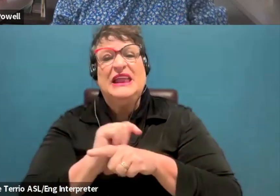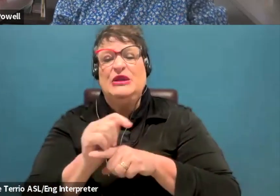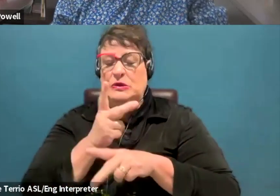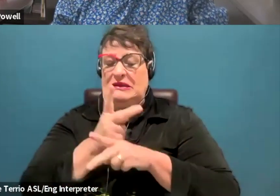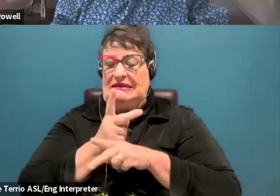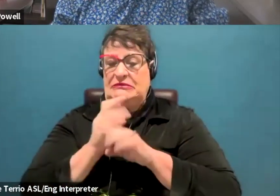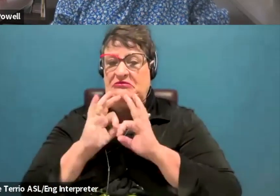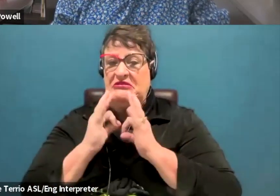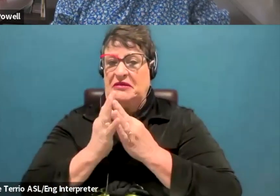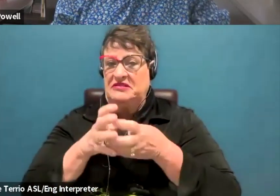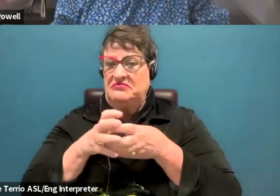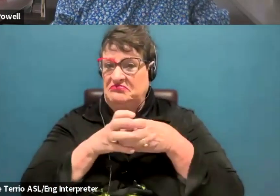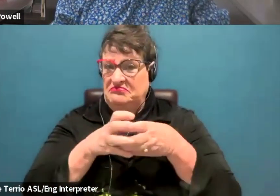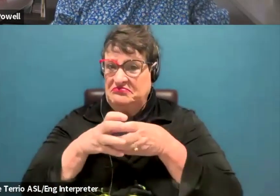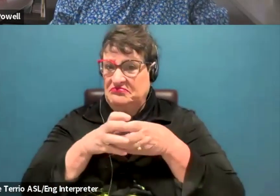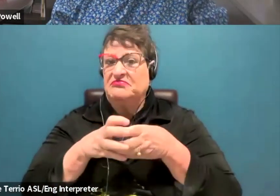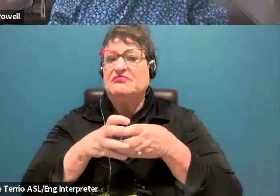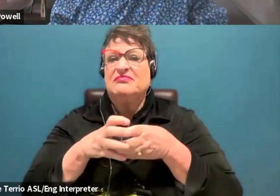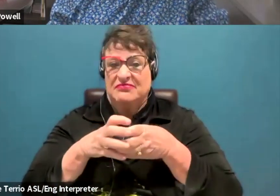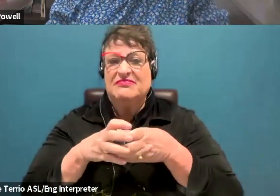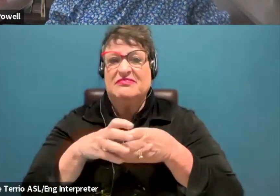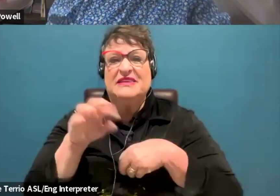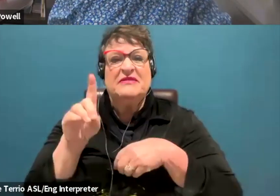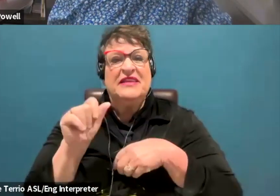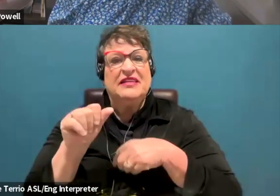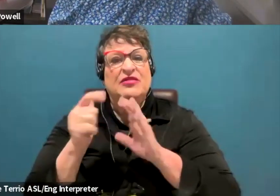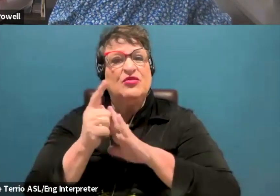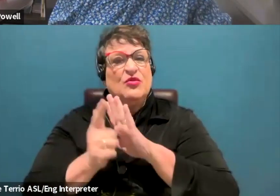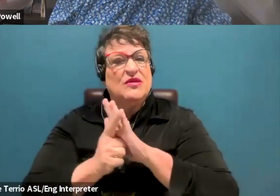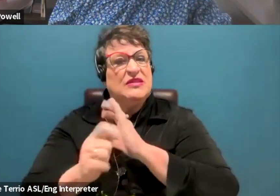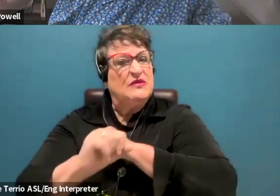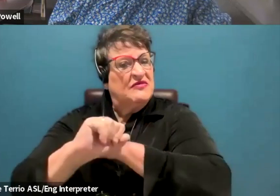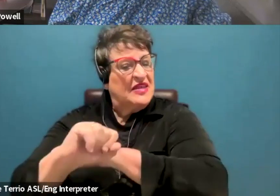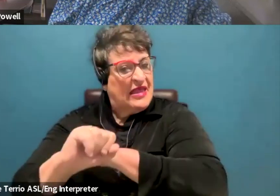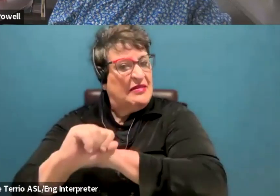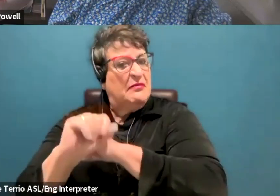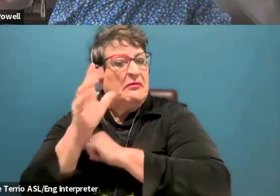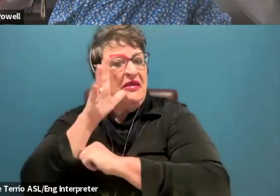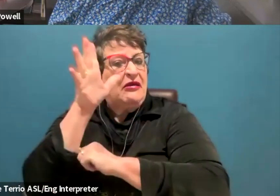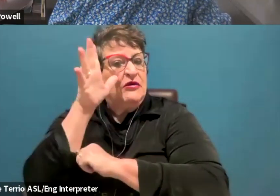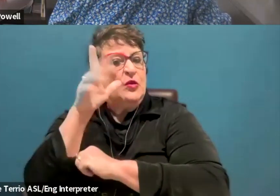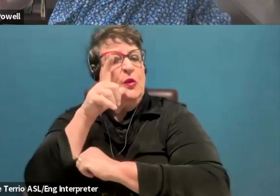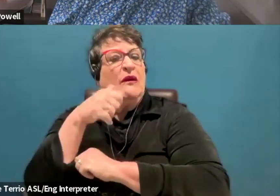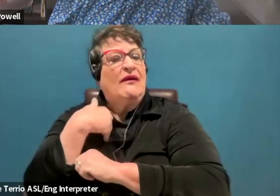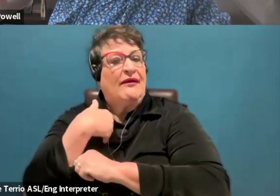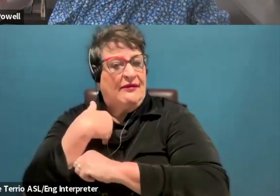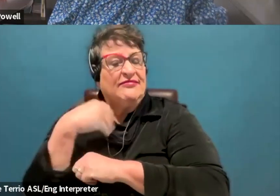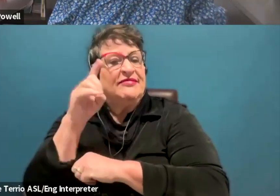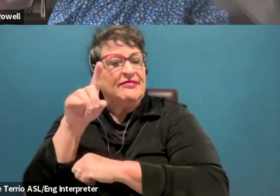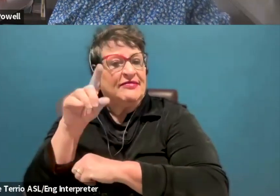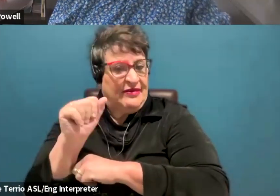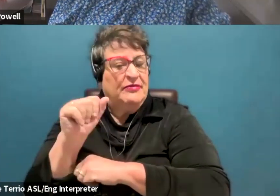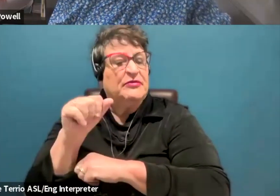using disability law to defend disabled parents. This is training number one of two trainings,